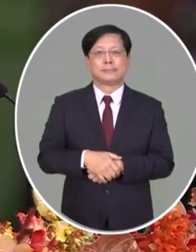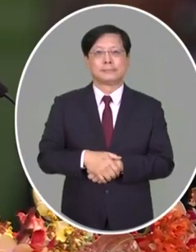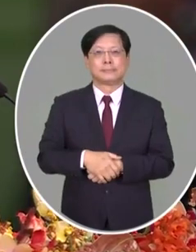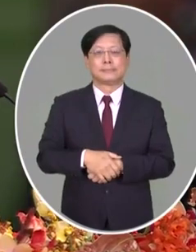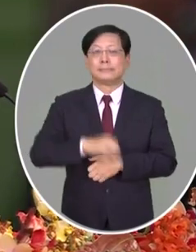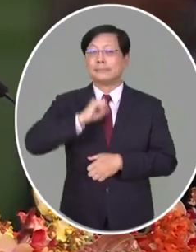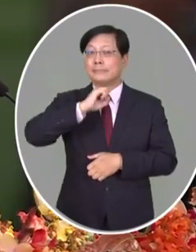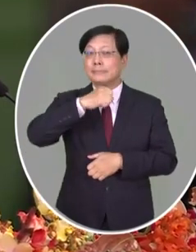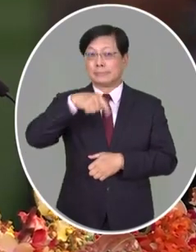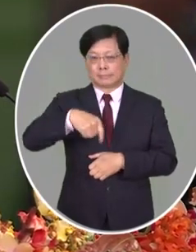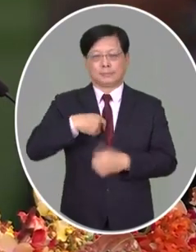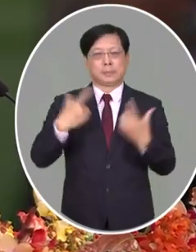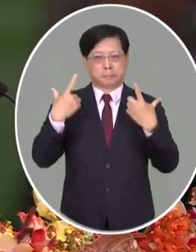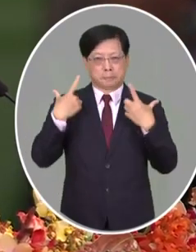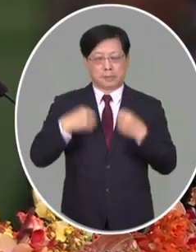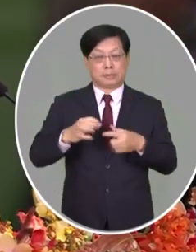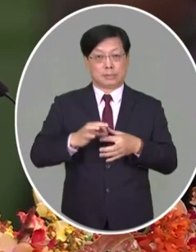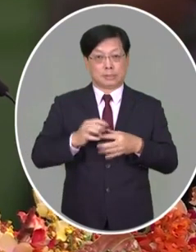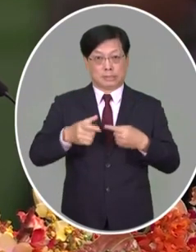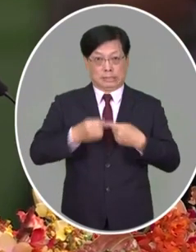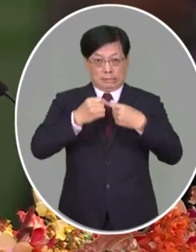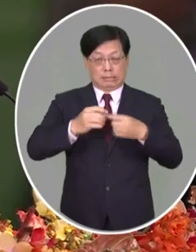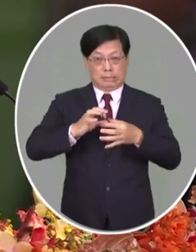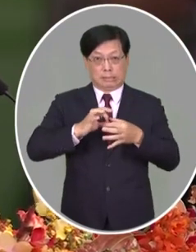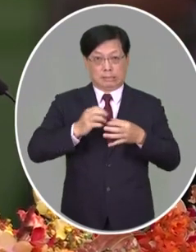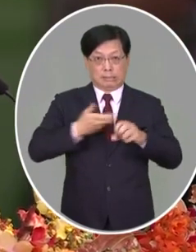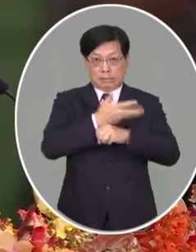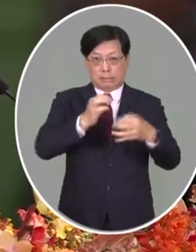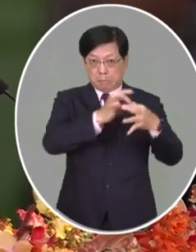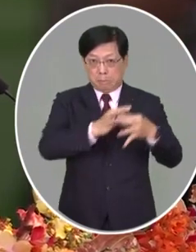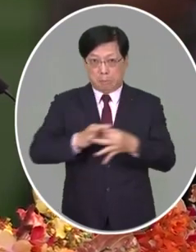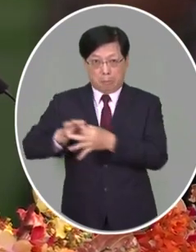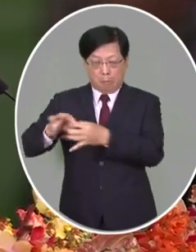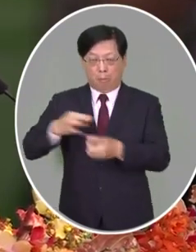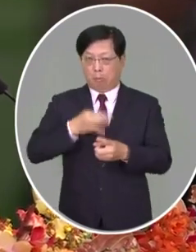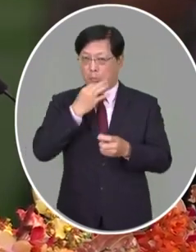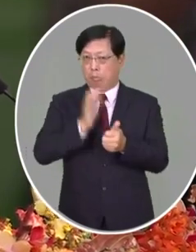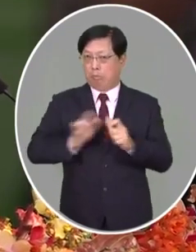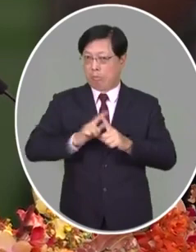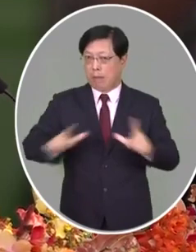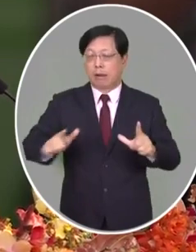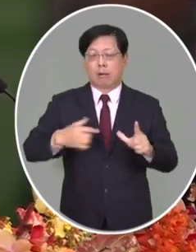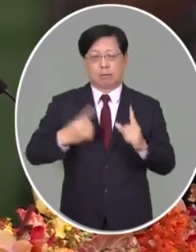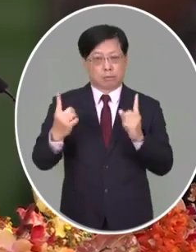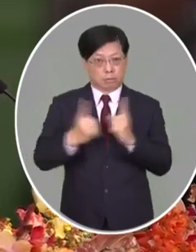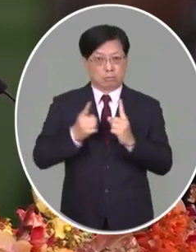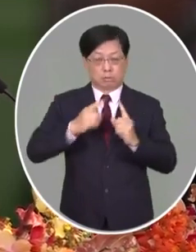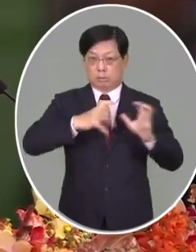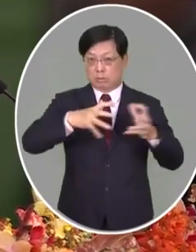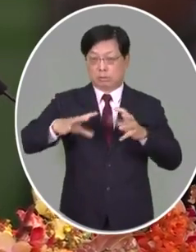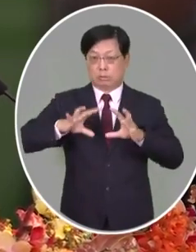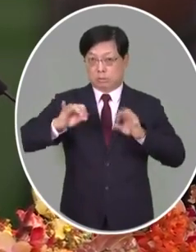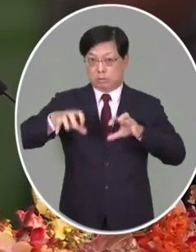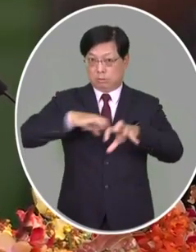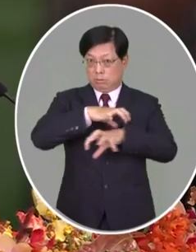Taiwan's strategic position in the first island chain affects the development of the world's geopolitics.